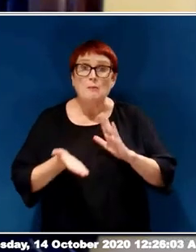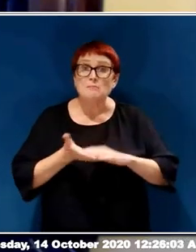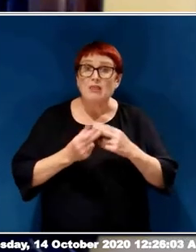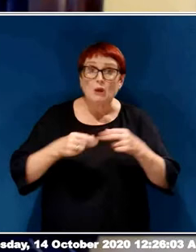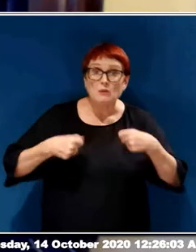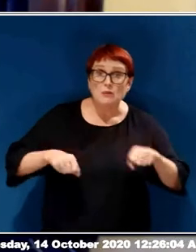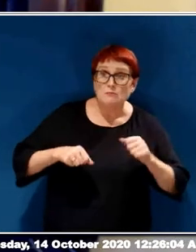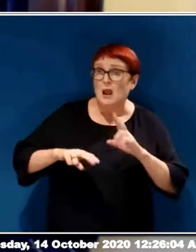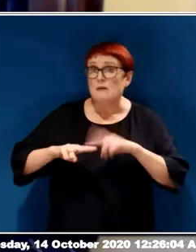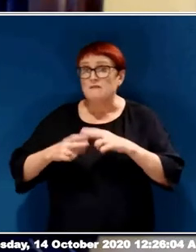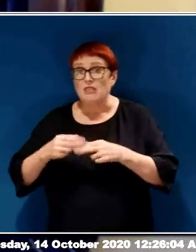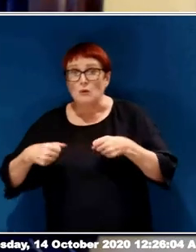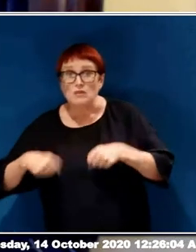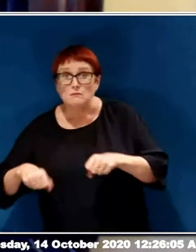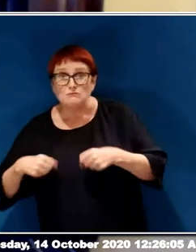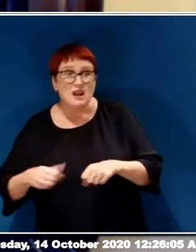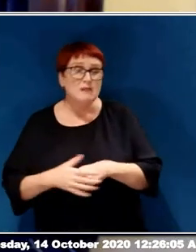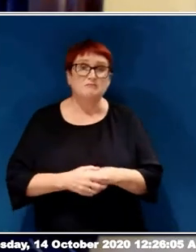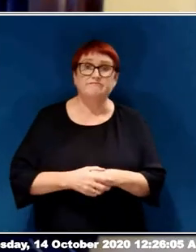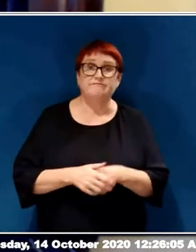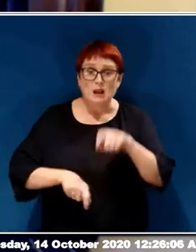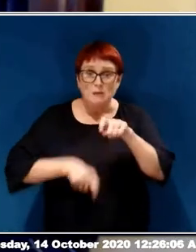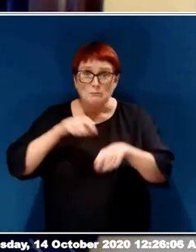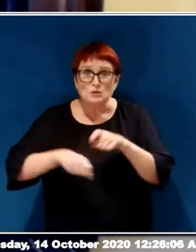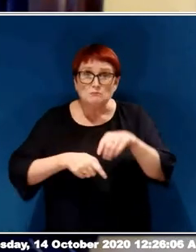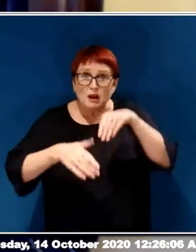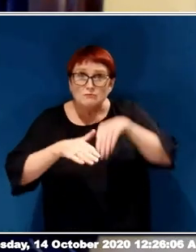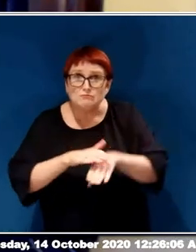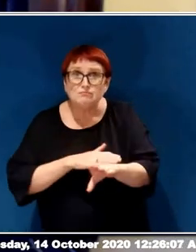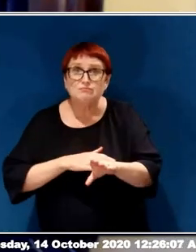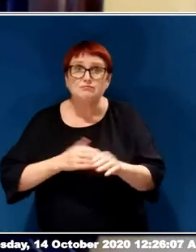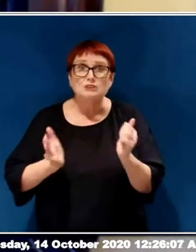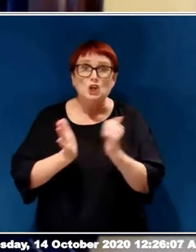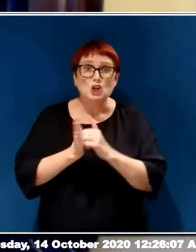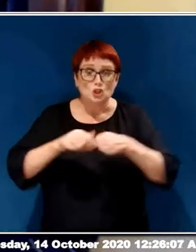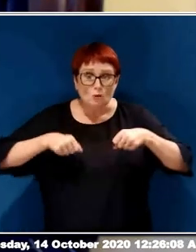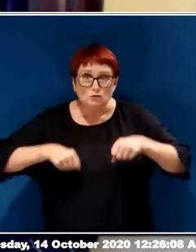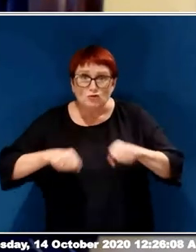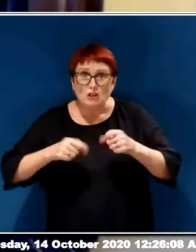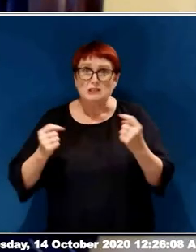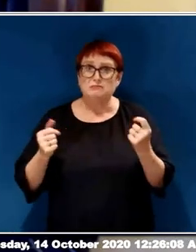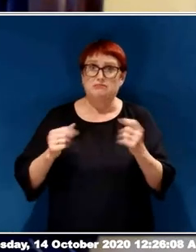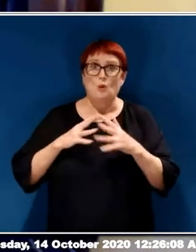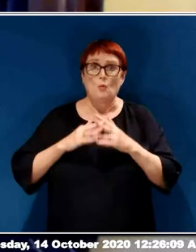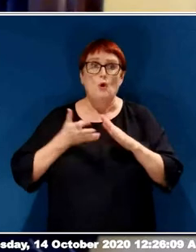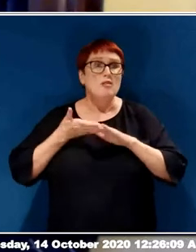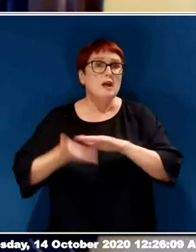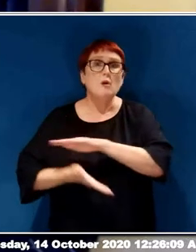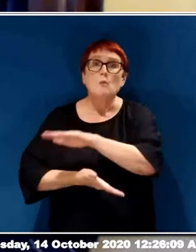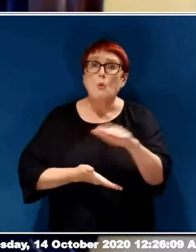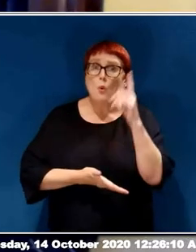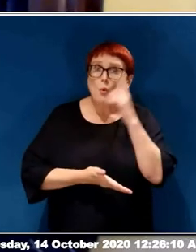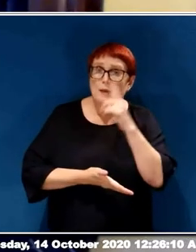so they are useful for everybody and vital for some. Now, I interrupted you.